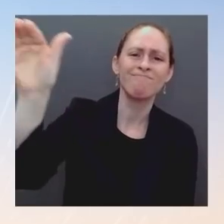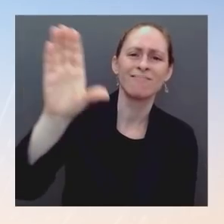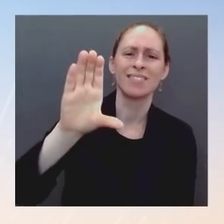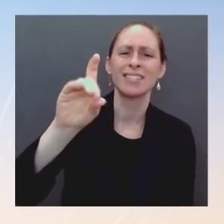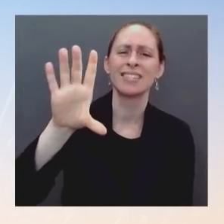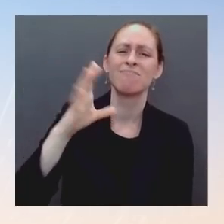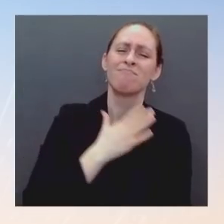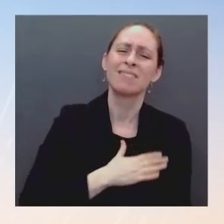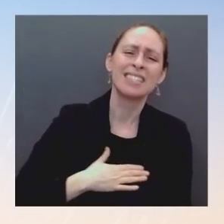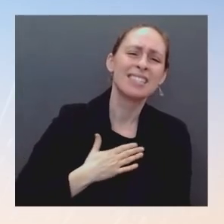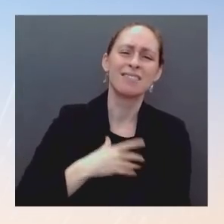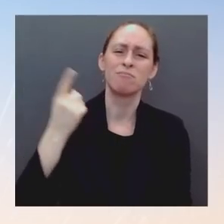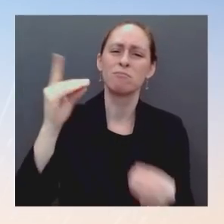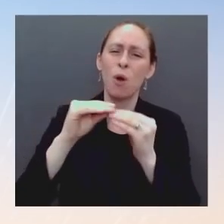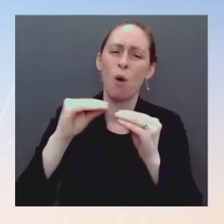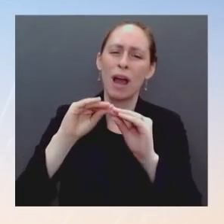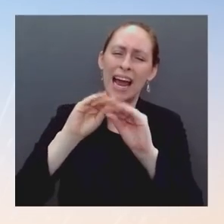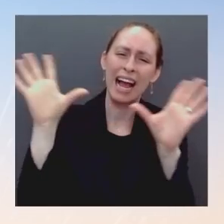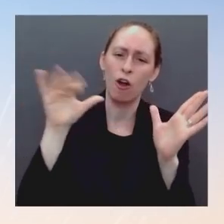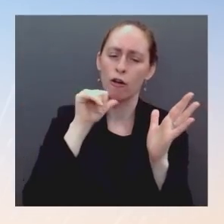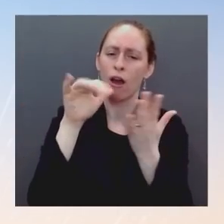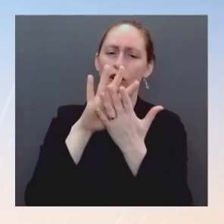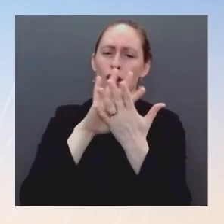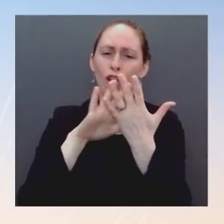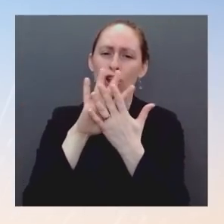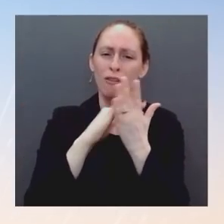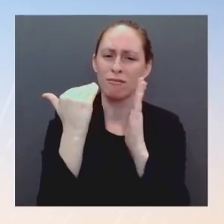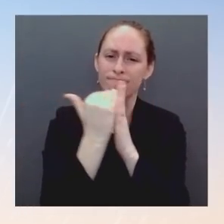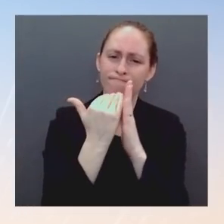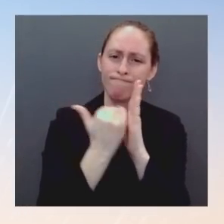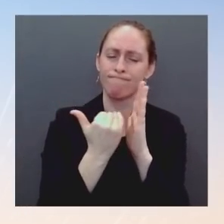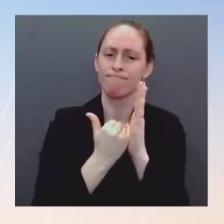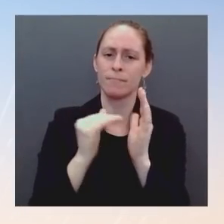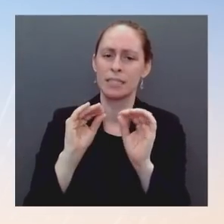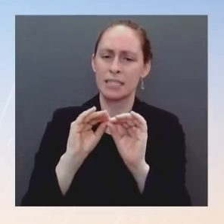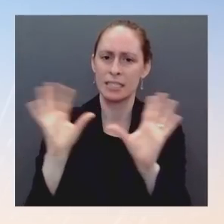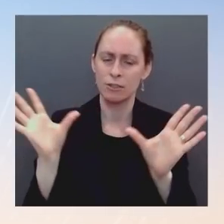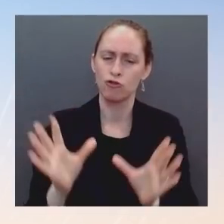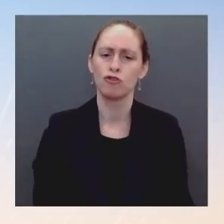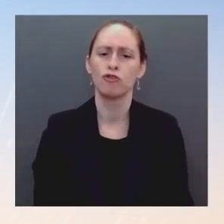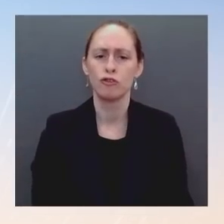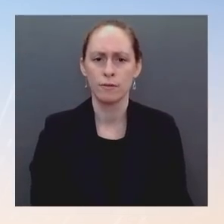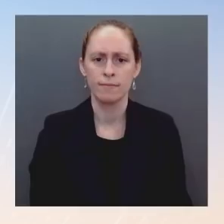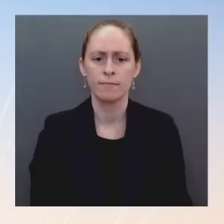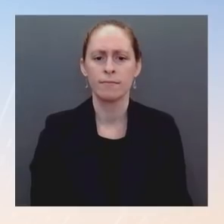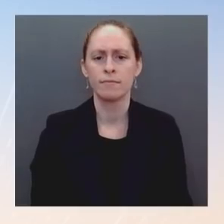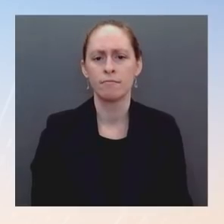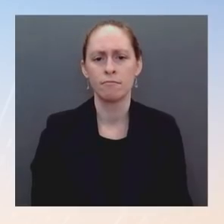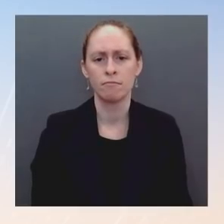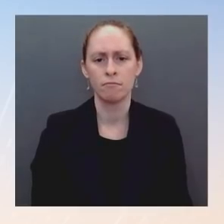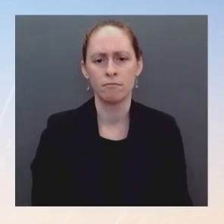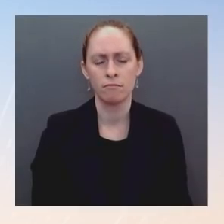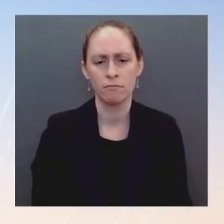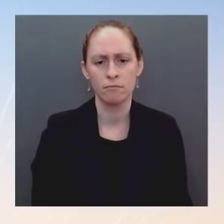that we all have to live with for some time. Can you speak a little bit of how the -- does -- is that something the President believes as well? And is there a disconnect